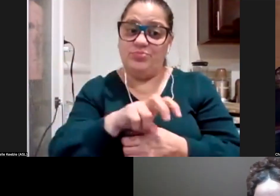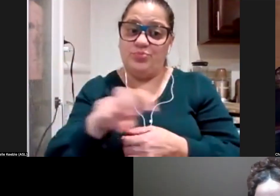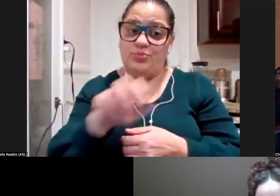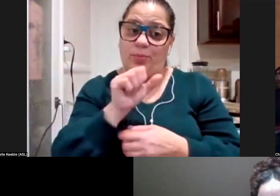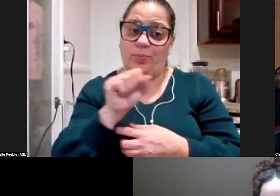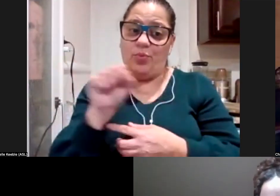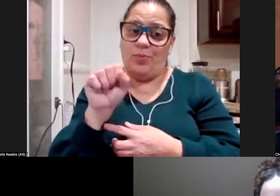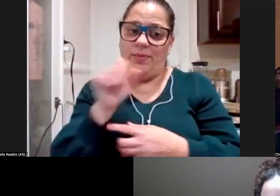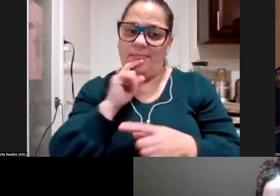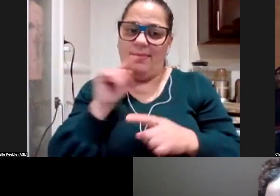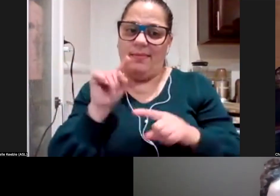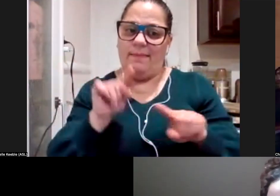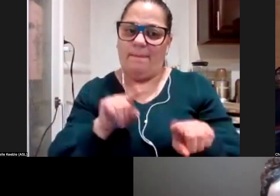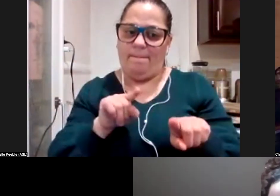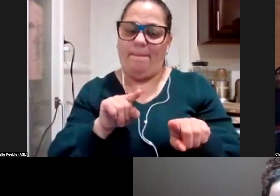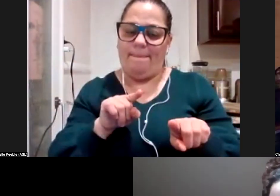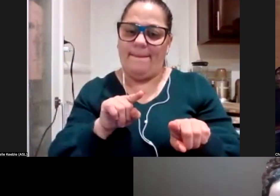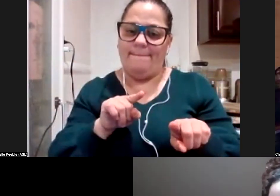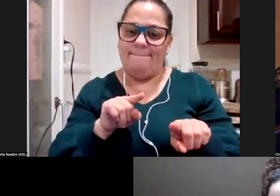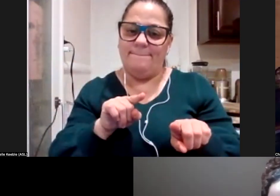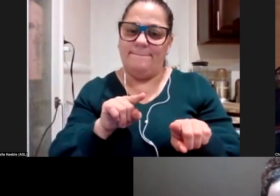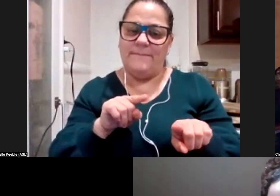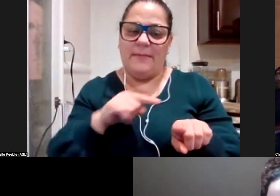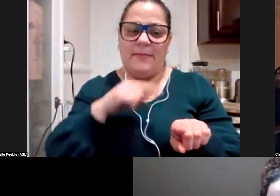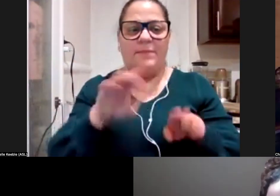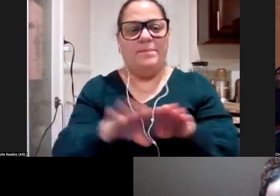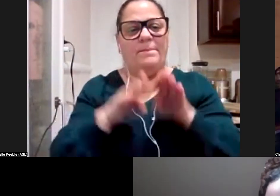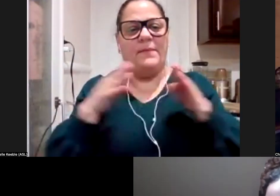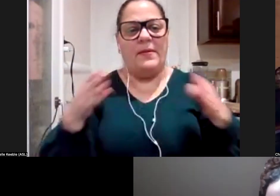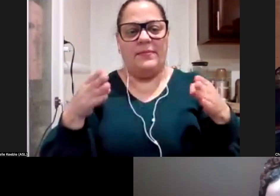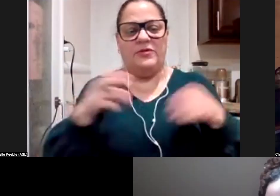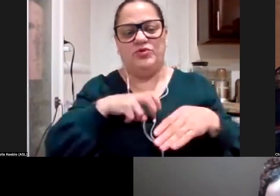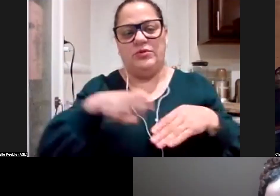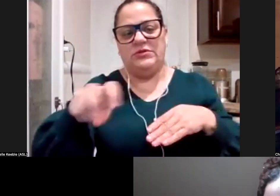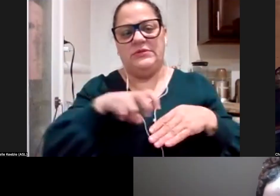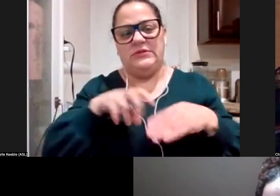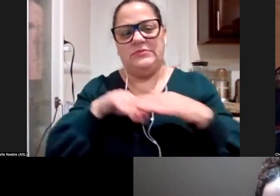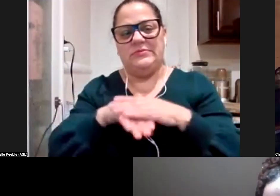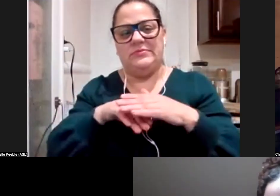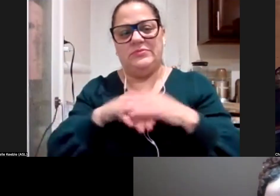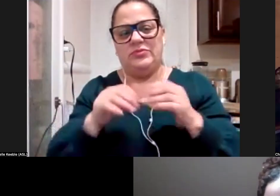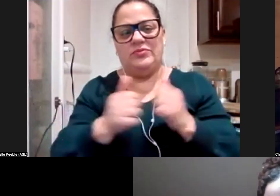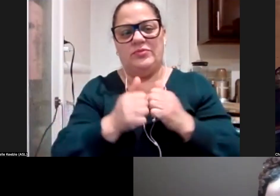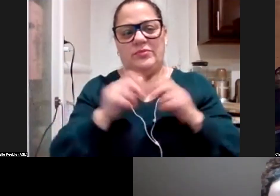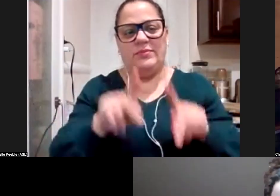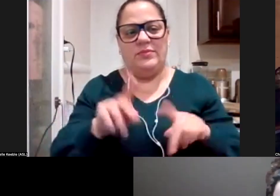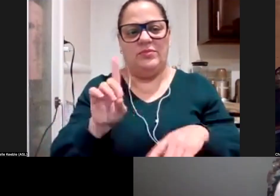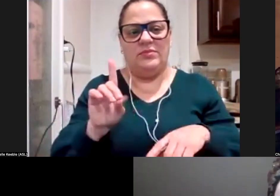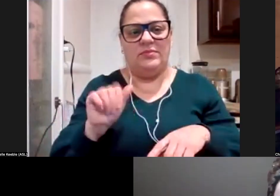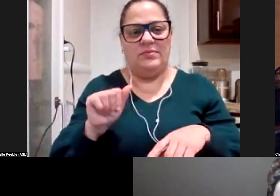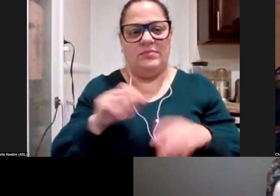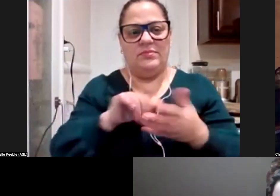uh to make public transportation accessible to people with disabilities in New York City. as part